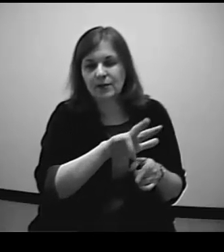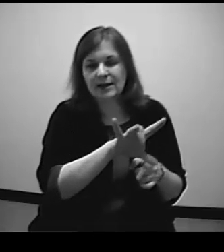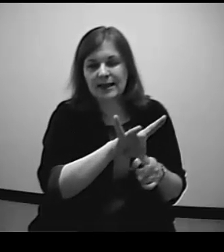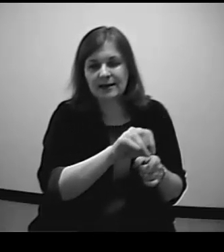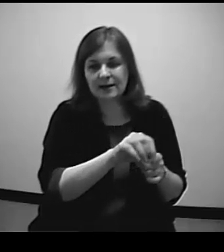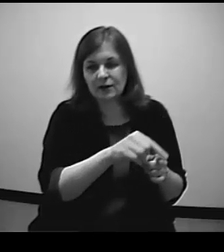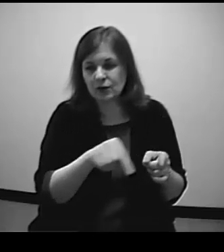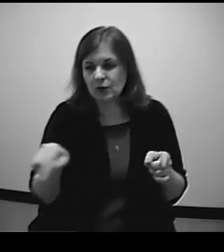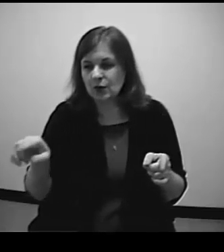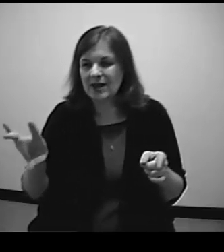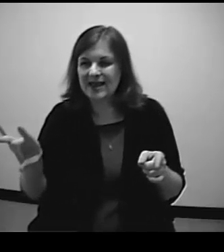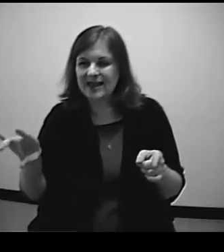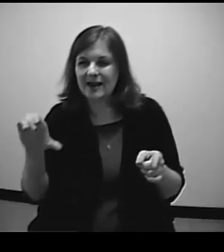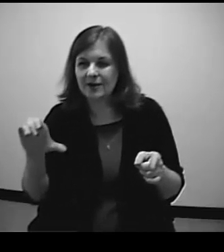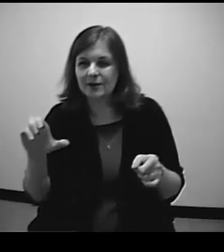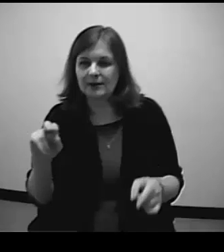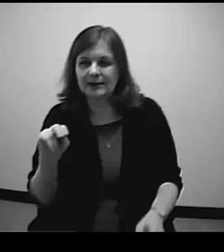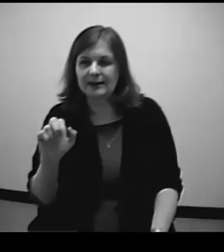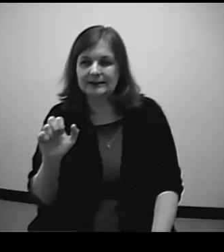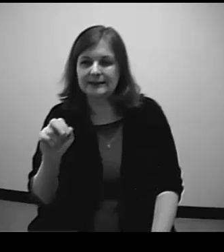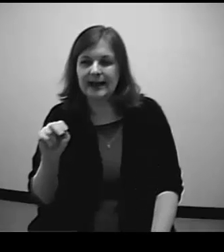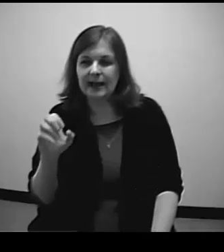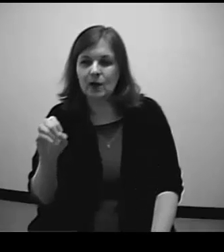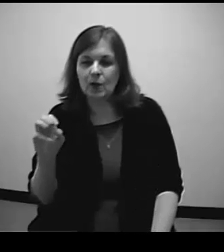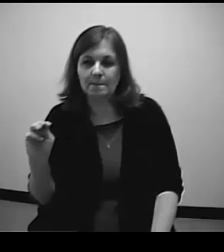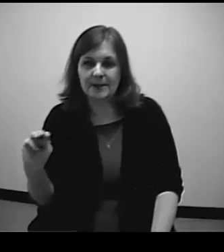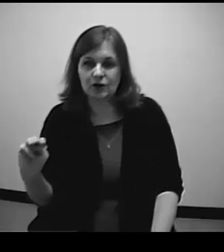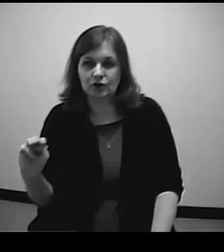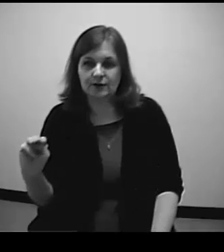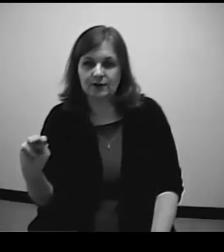about 800 nm